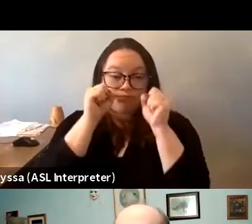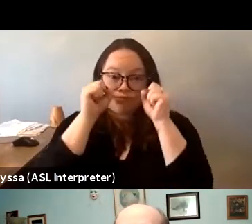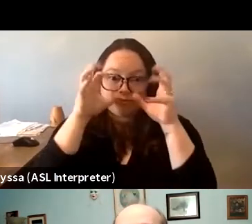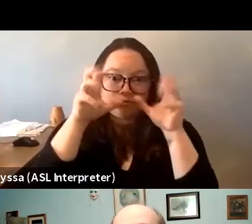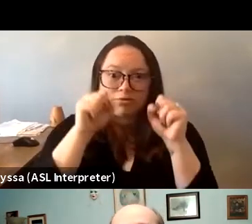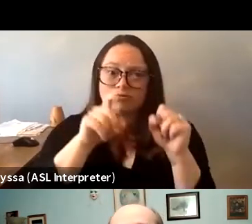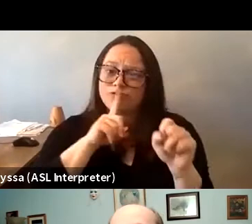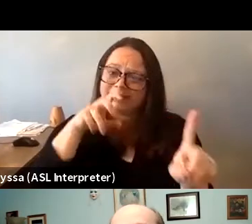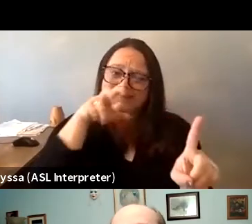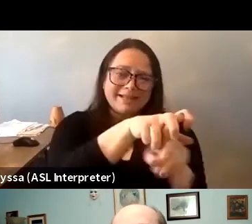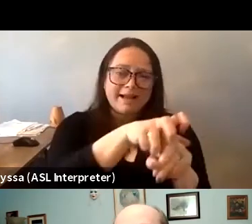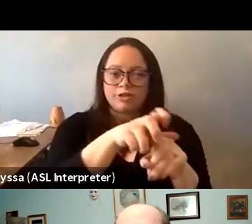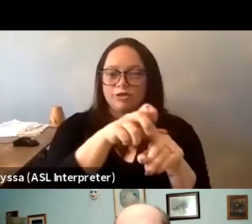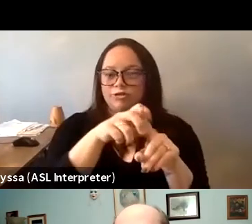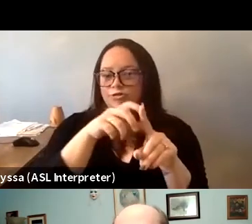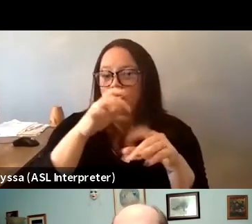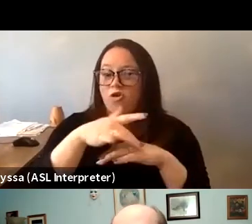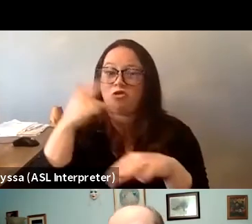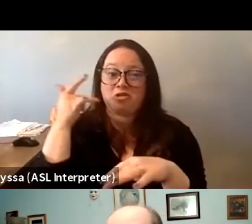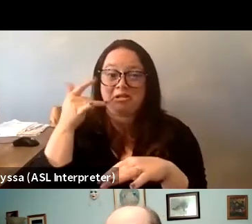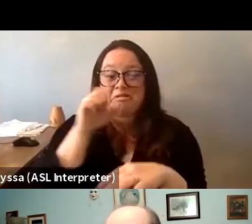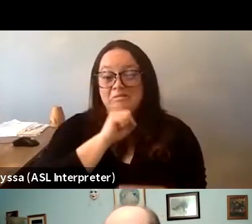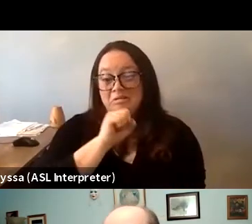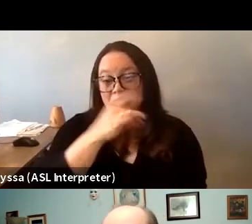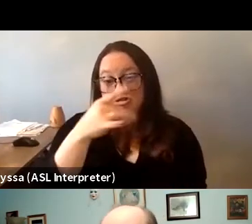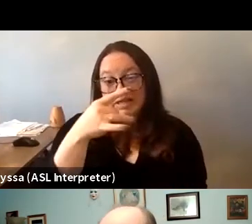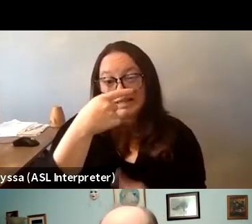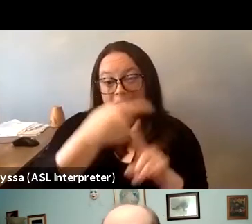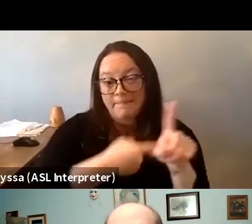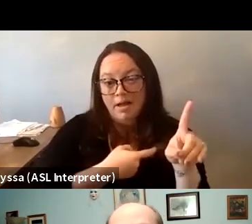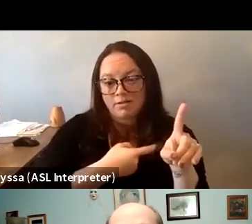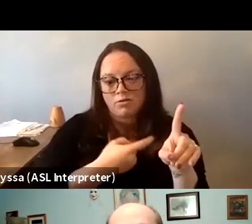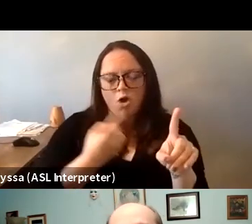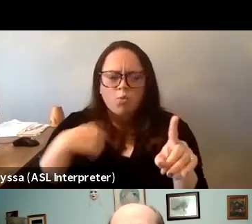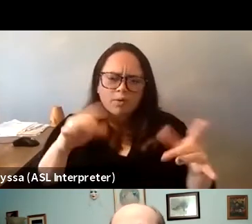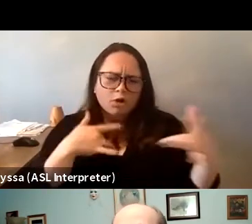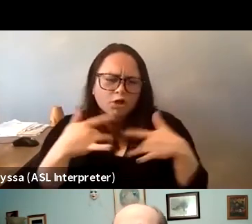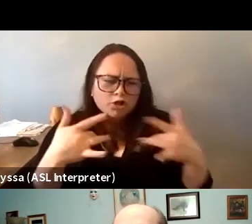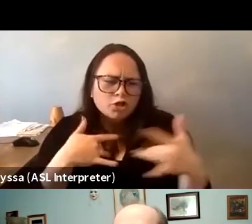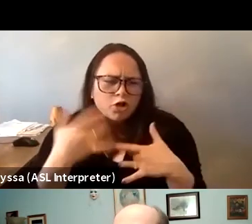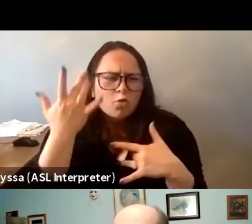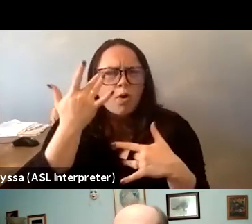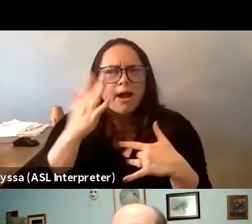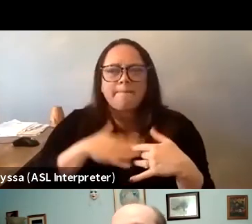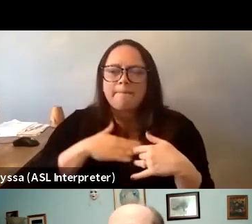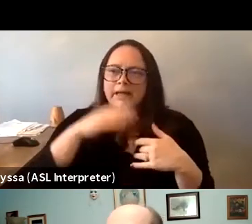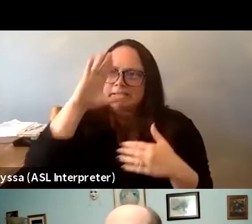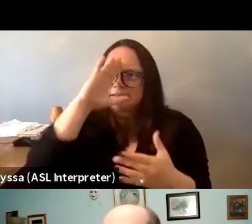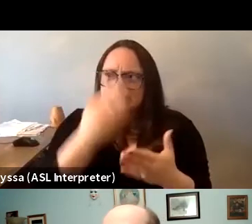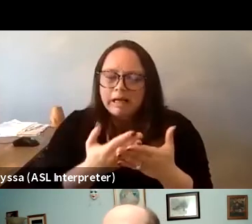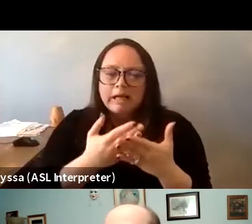we were concerned because, you know, he, my son had vocalize up to a certain point, and then just stopped, you know, and then